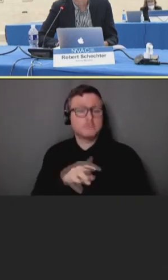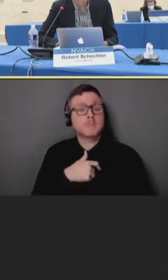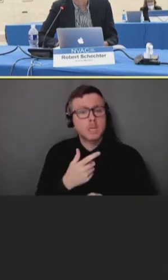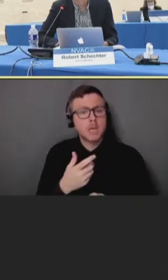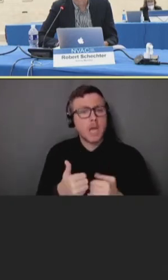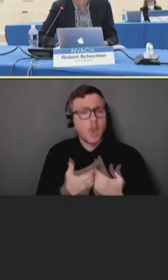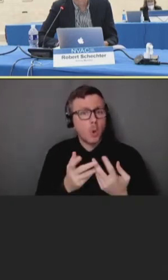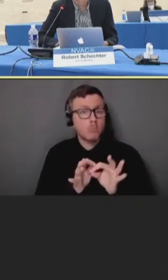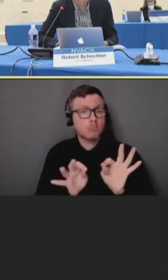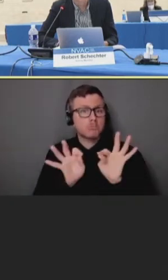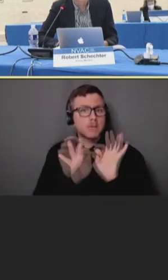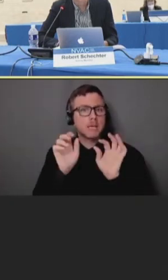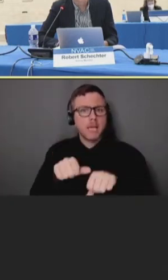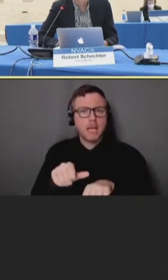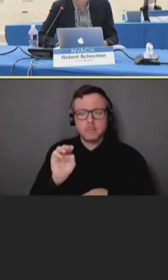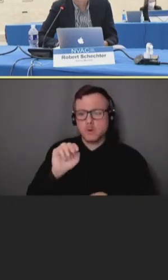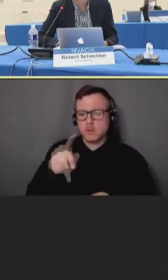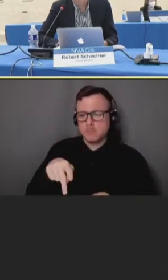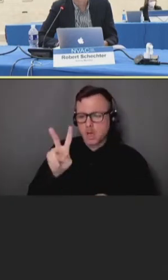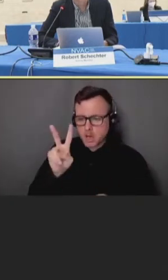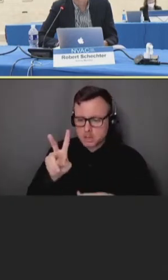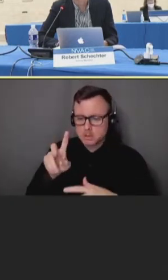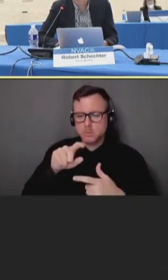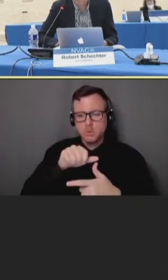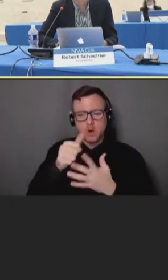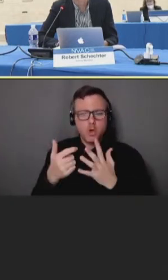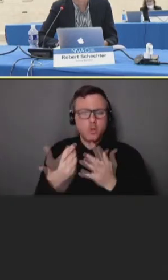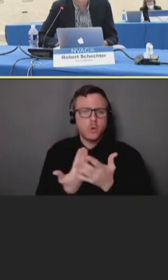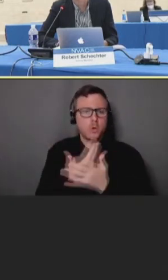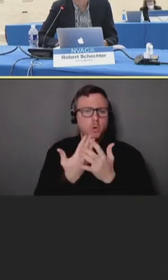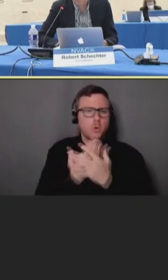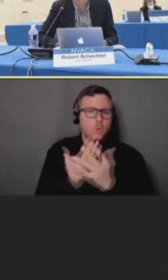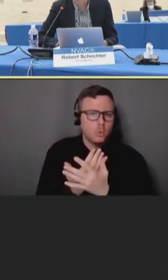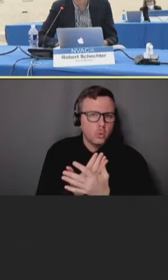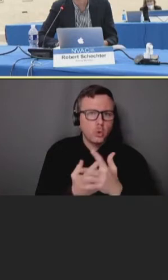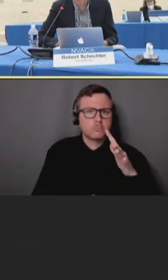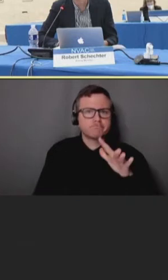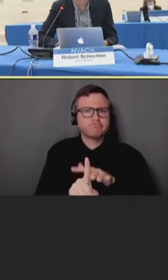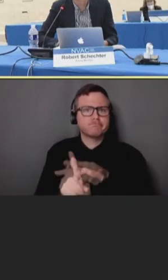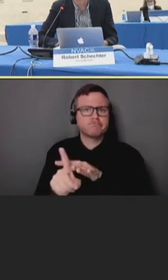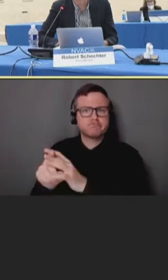they could be for monkeypox and other newly emerging problems and vaccines and just wondering